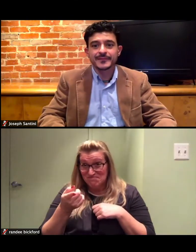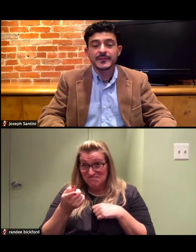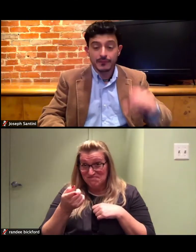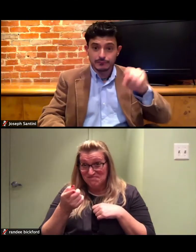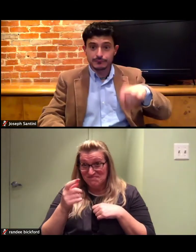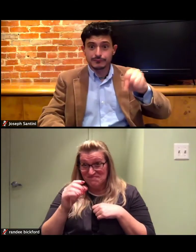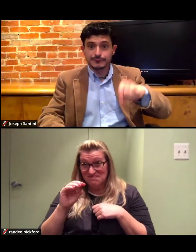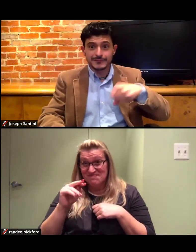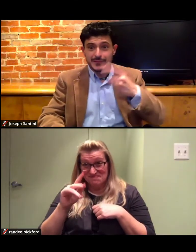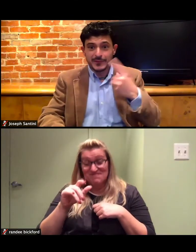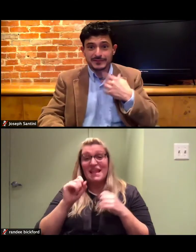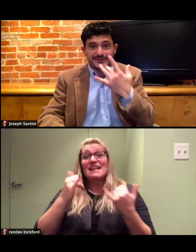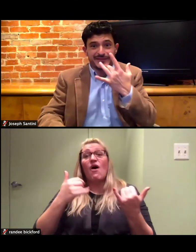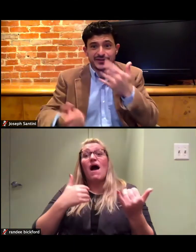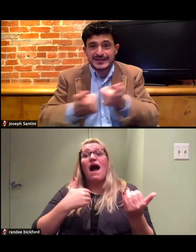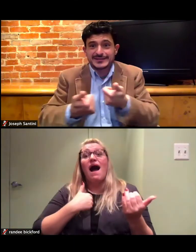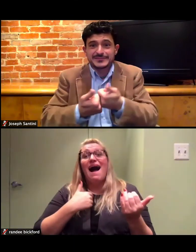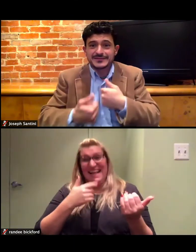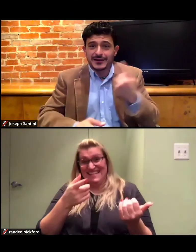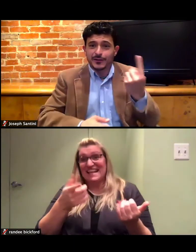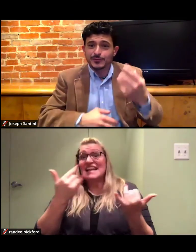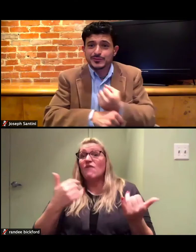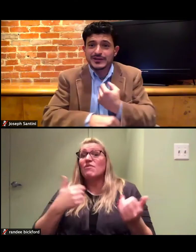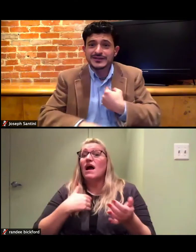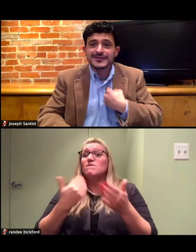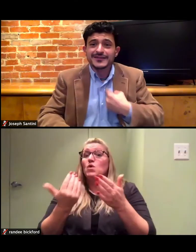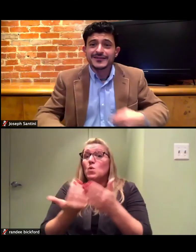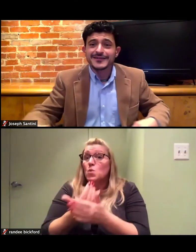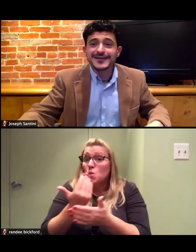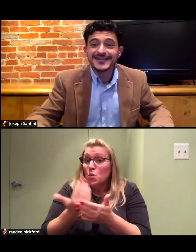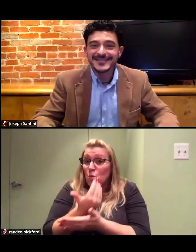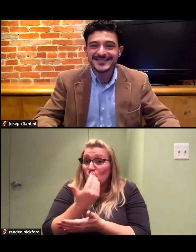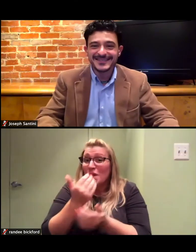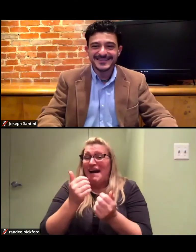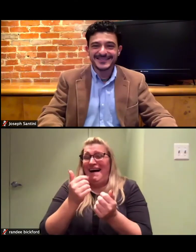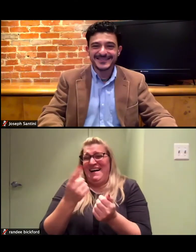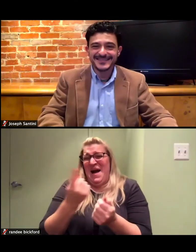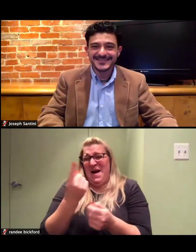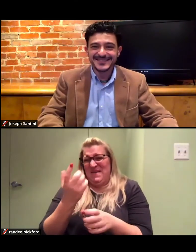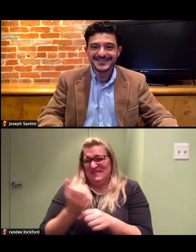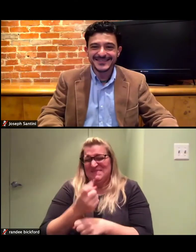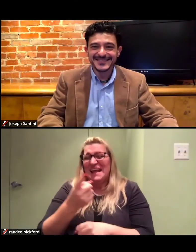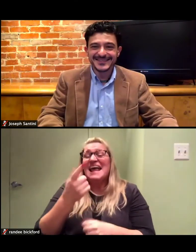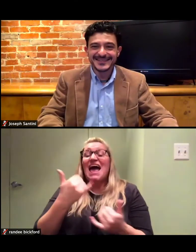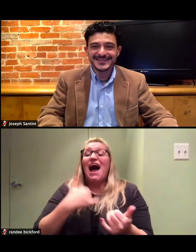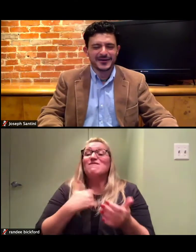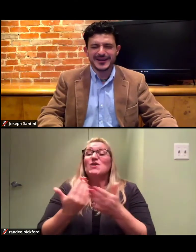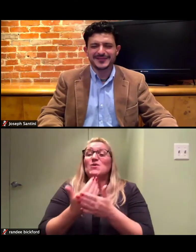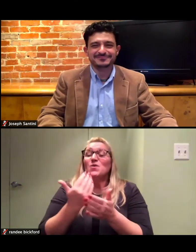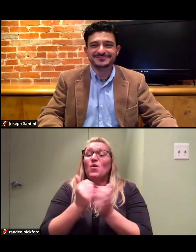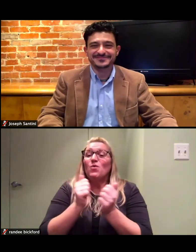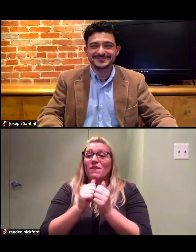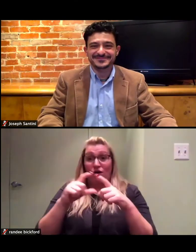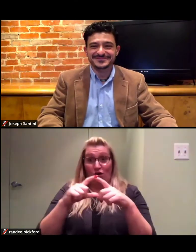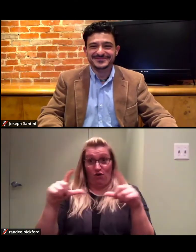Oh, one way is monopoly. Are you familiar with monopoly? Oh yeah, always one. you're always one.